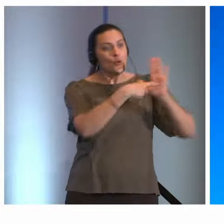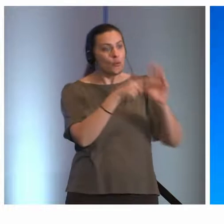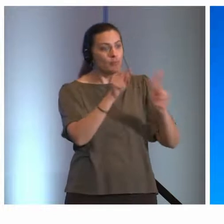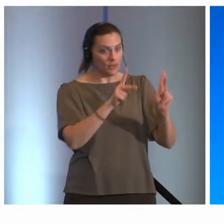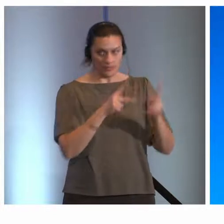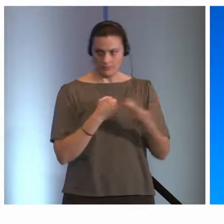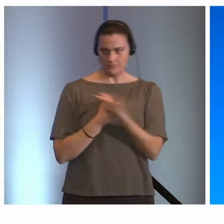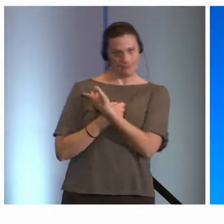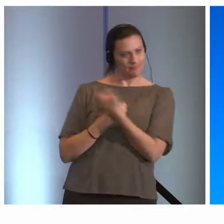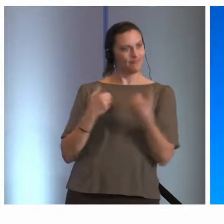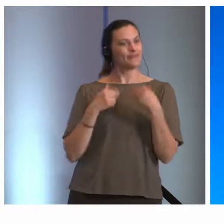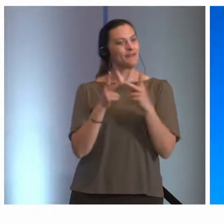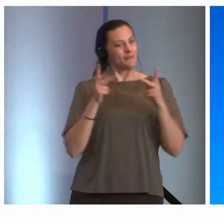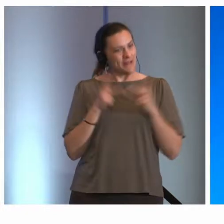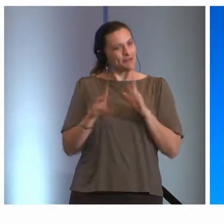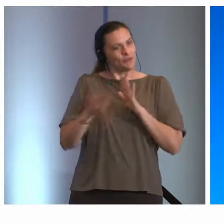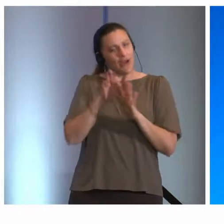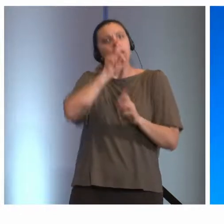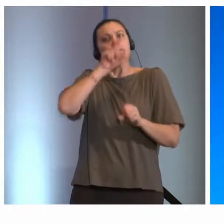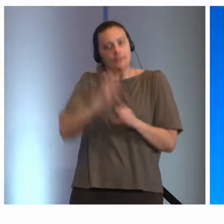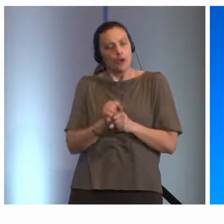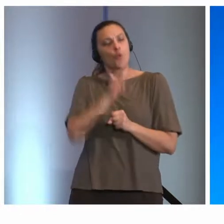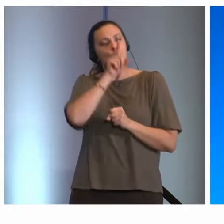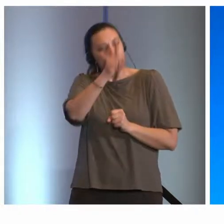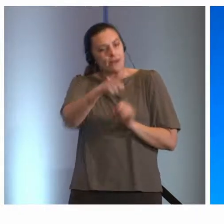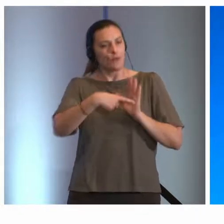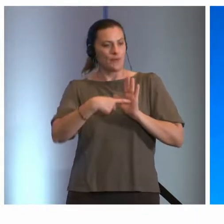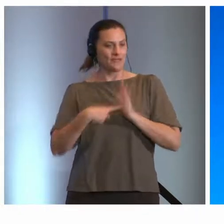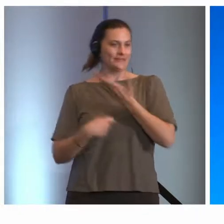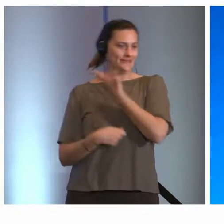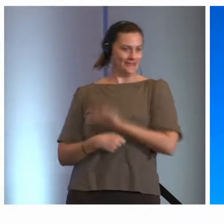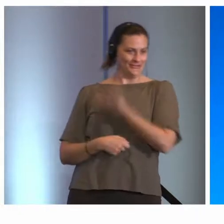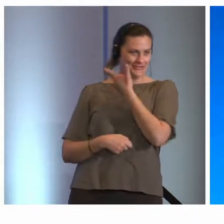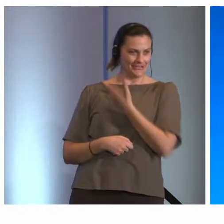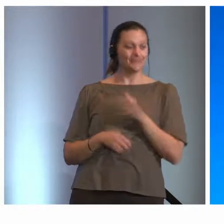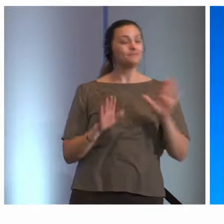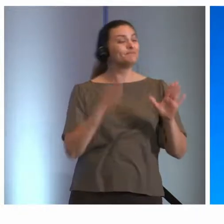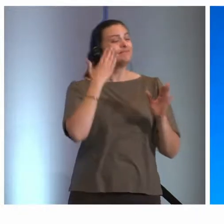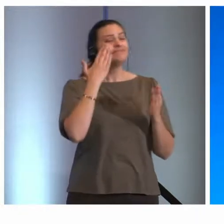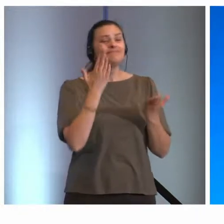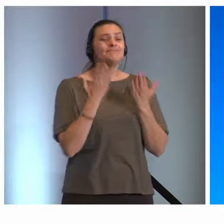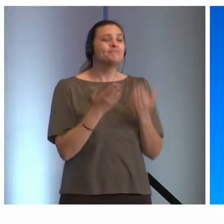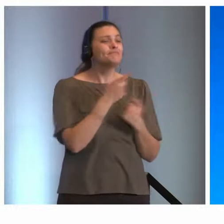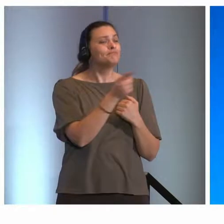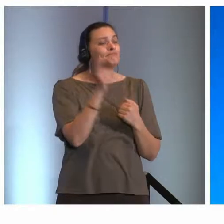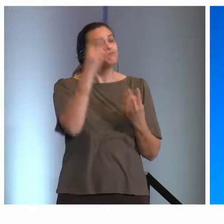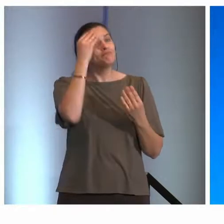you go out that door and include people with disabilities in your advertising and messaging and